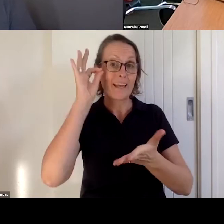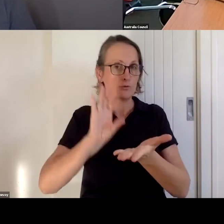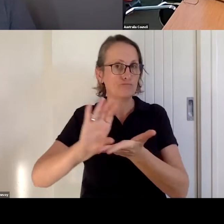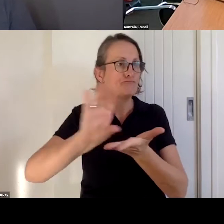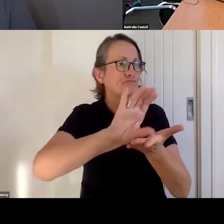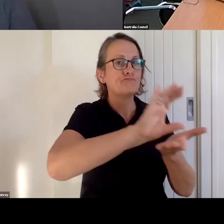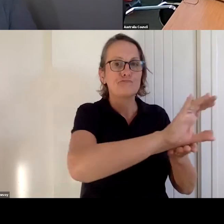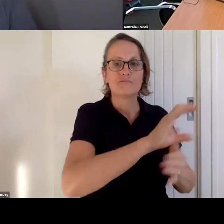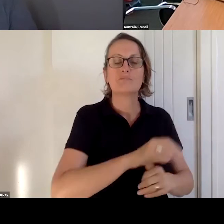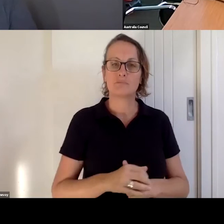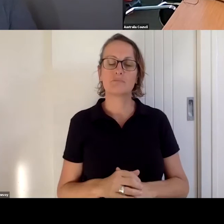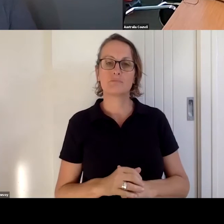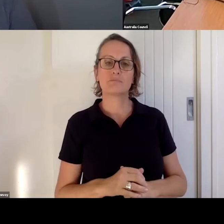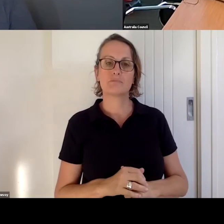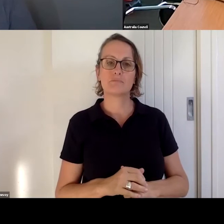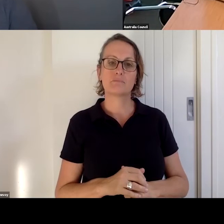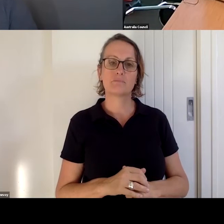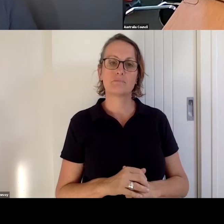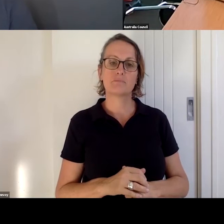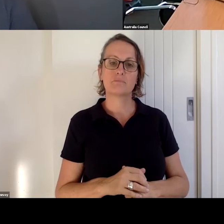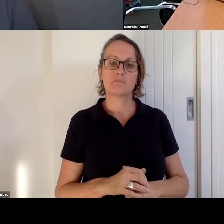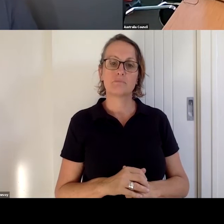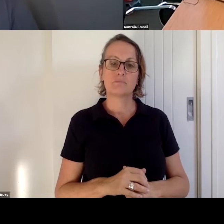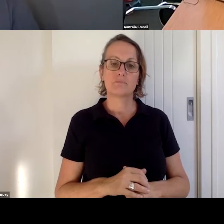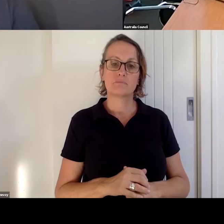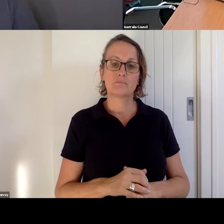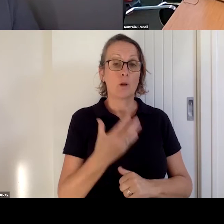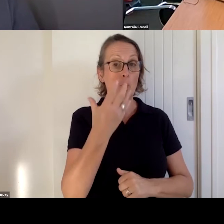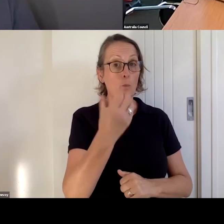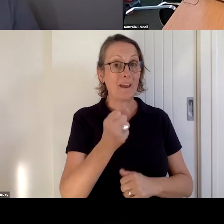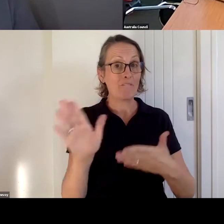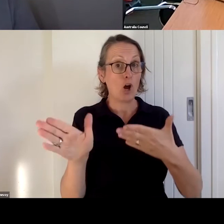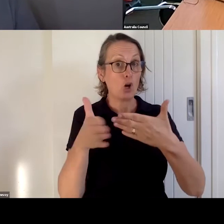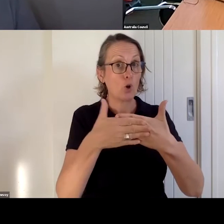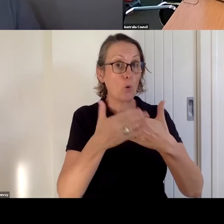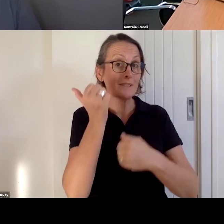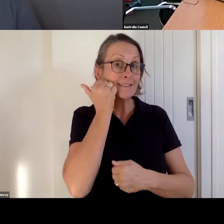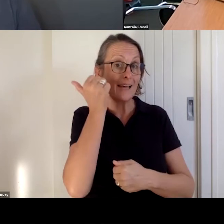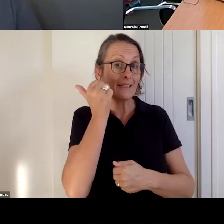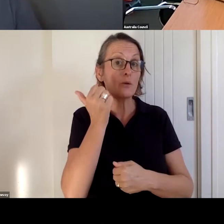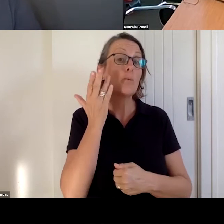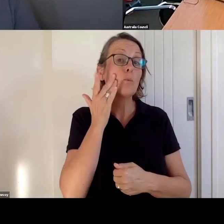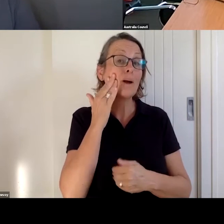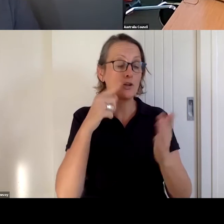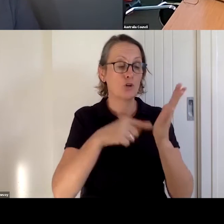We have an upcoming closing date on Tuesday, 2 March